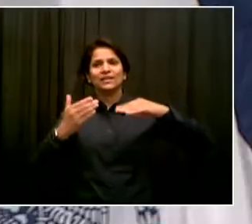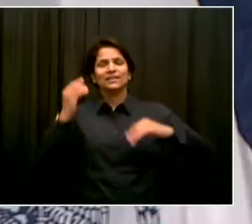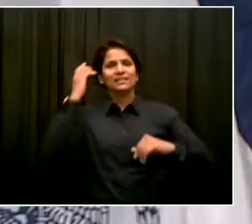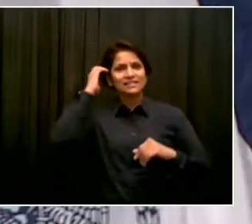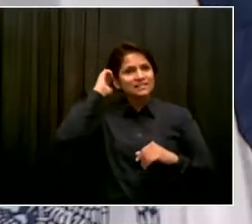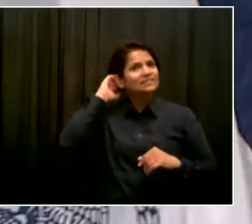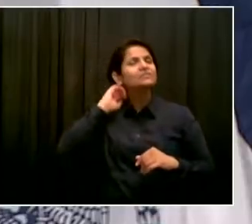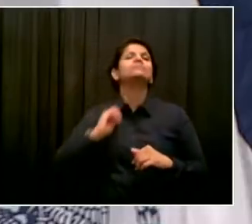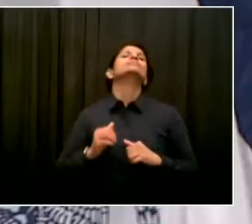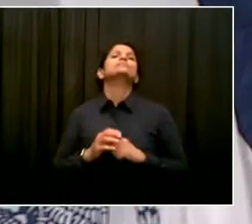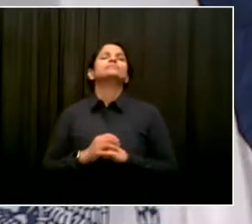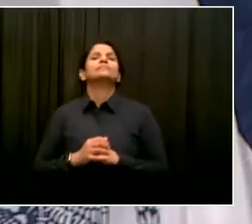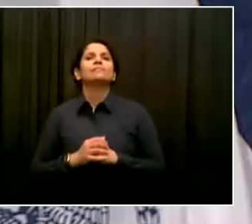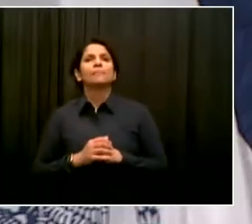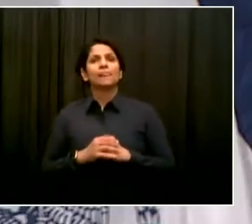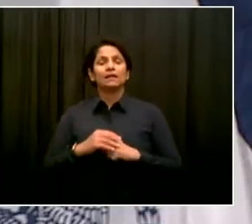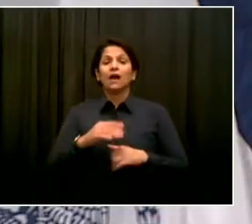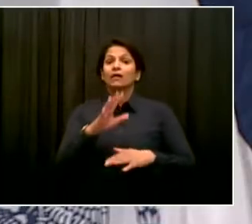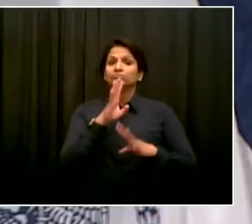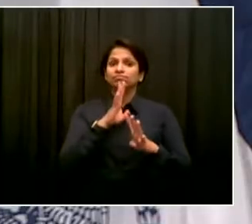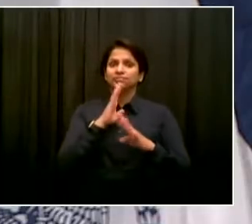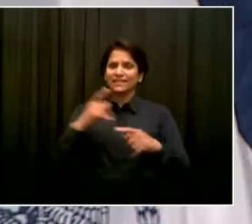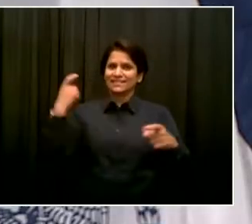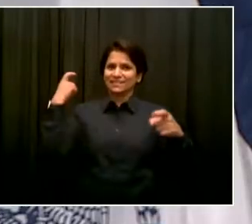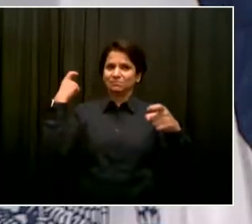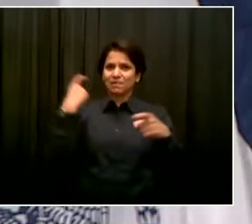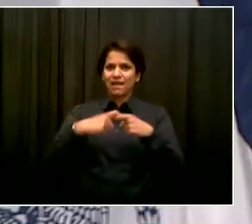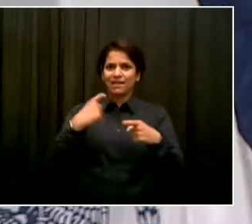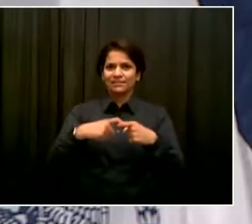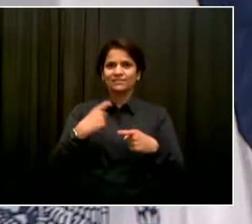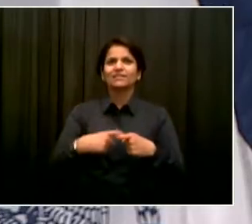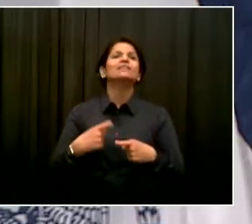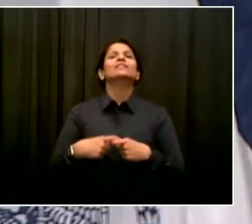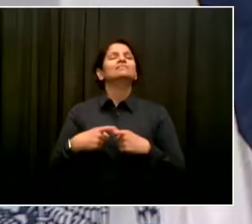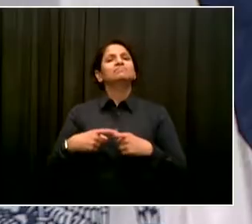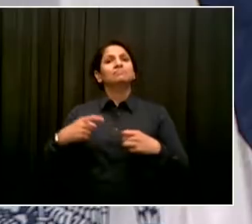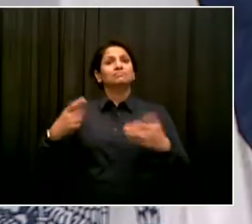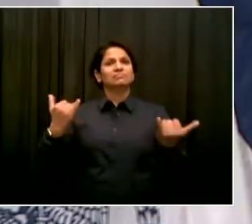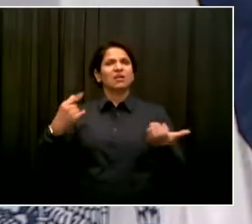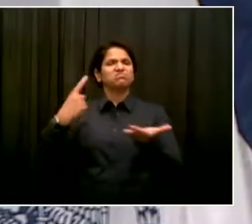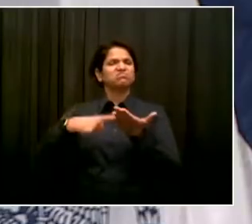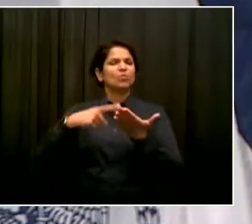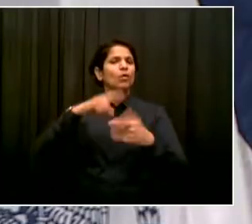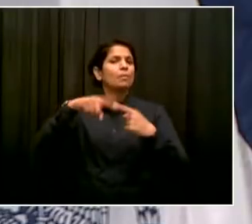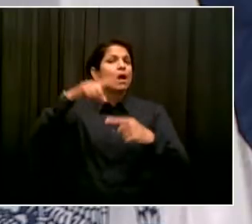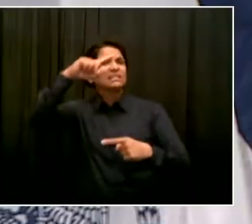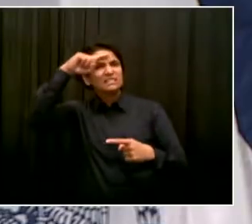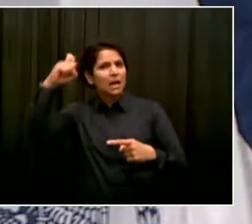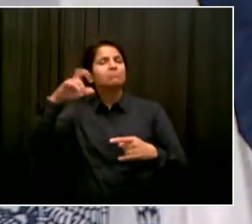% WE SET A LONG, LONG TIME AGO AND THAT IS DEFINITELY GOOD NEWS.